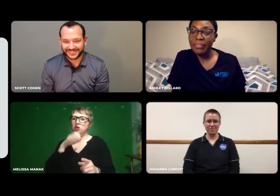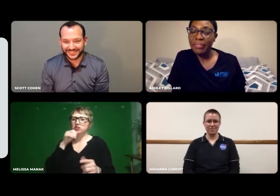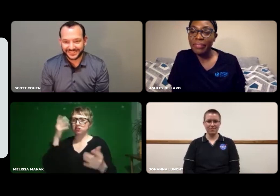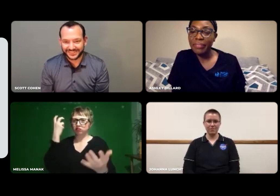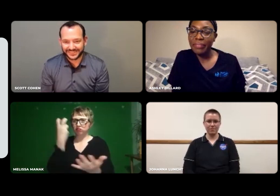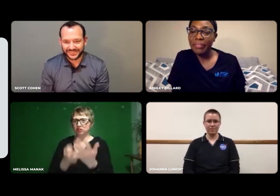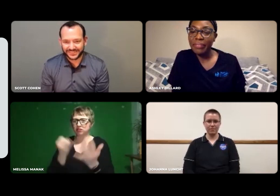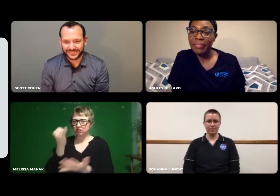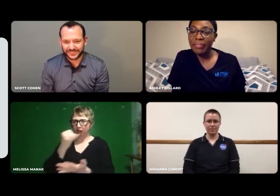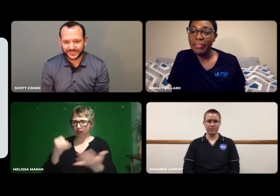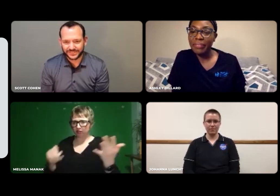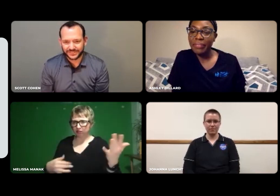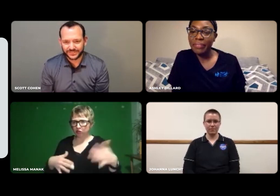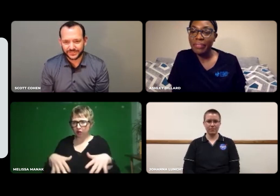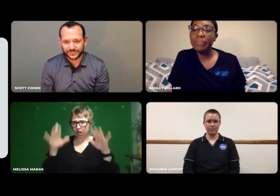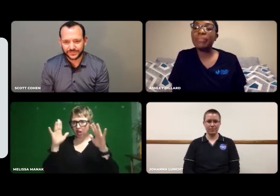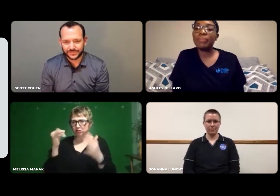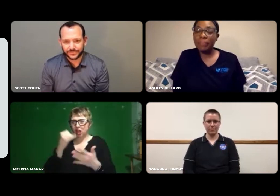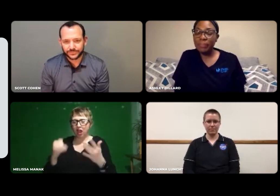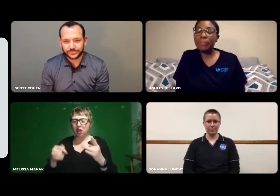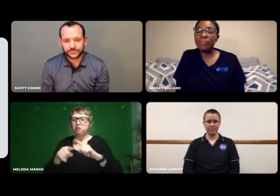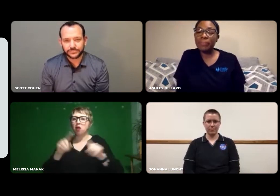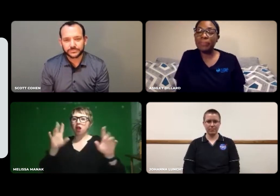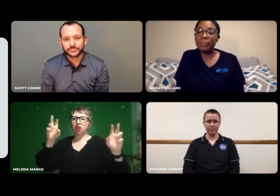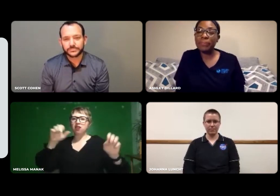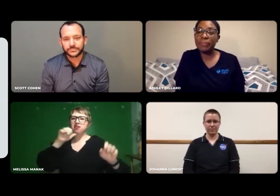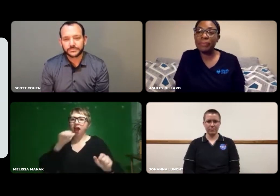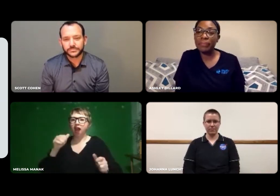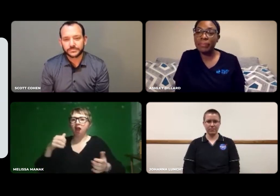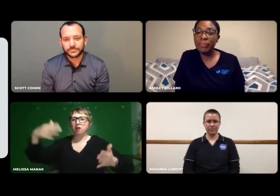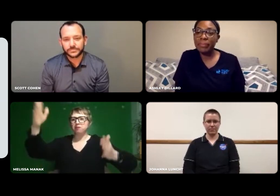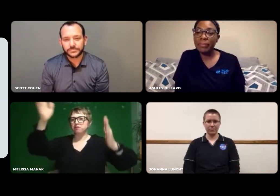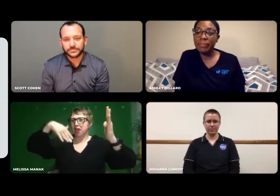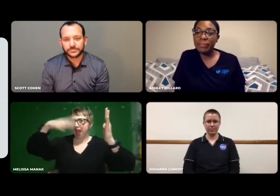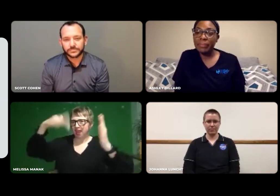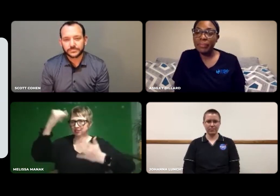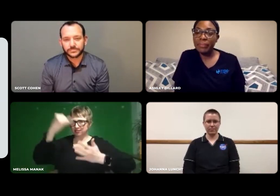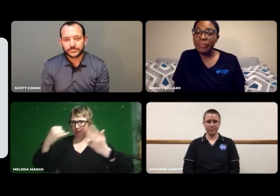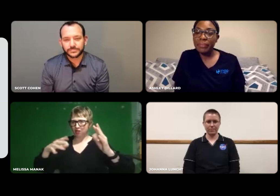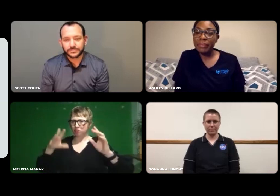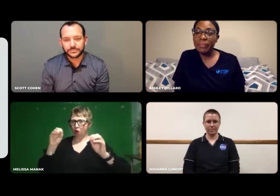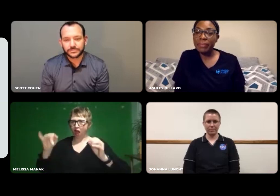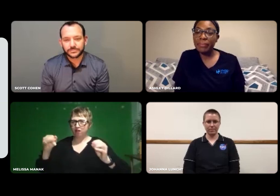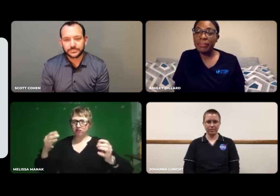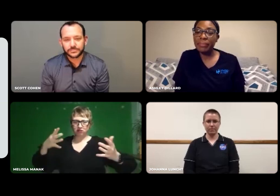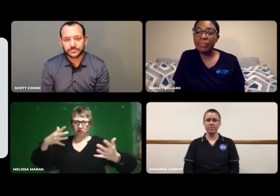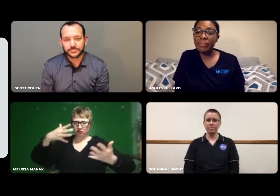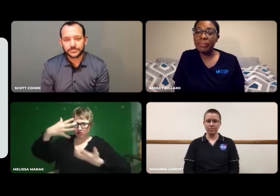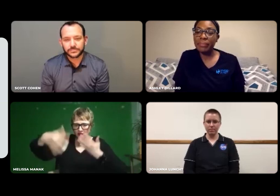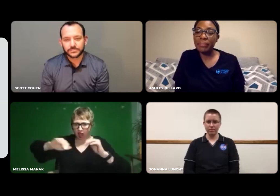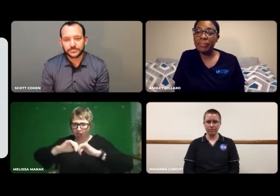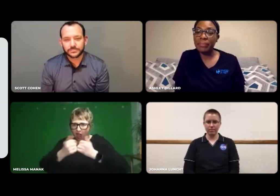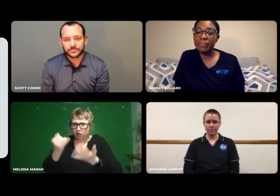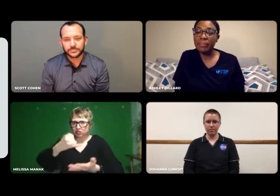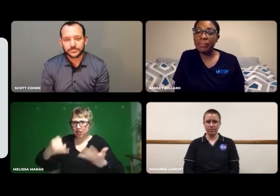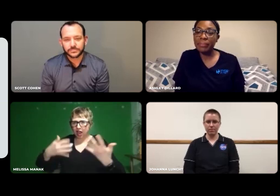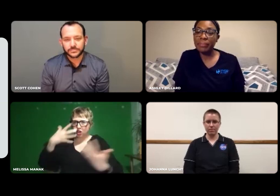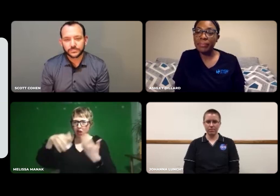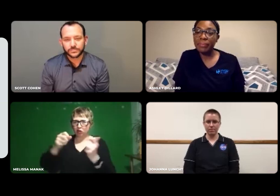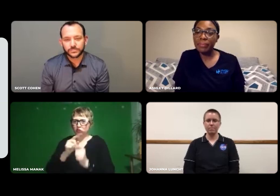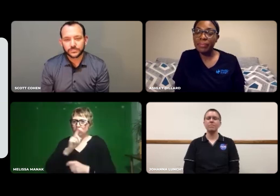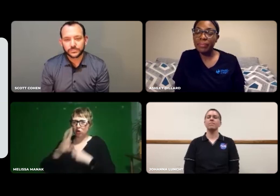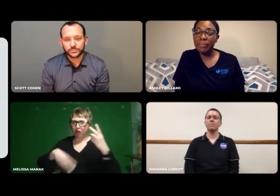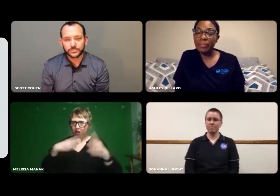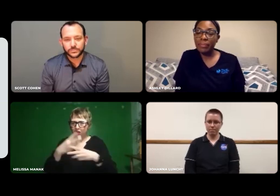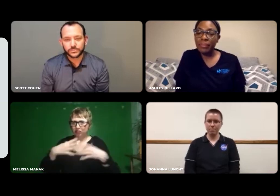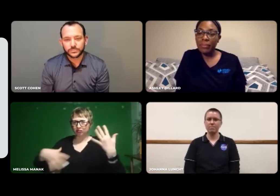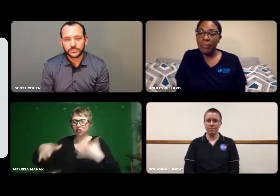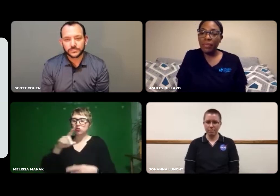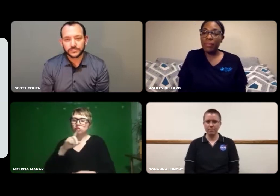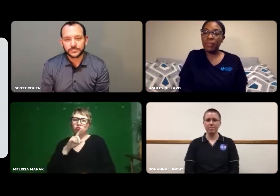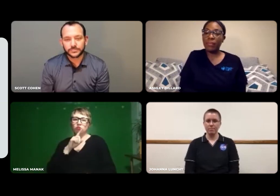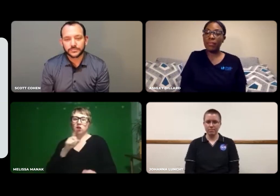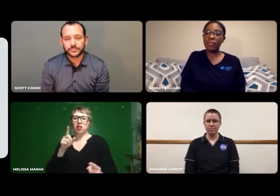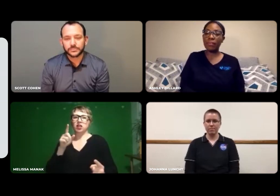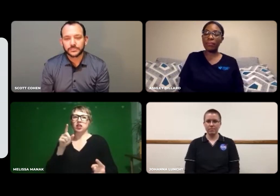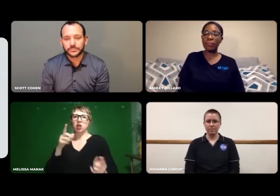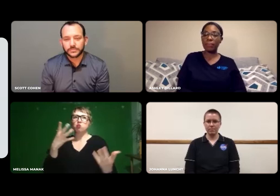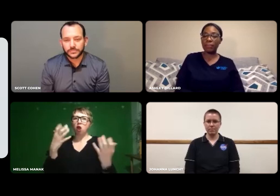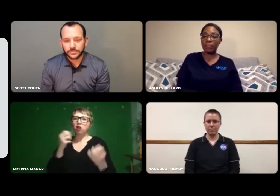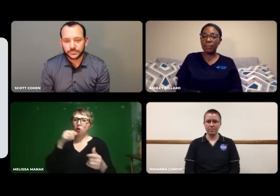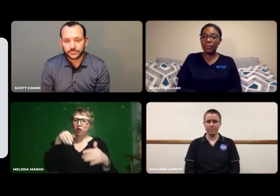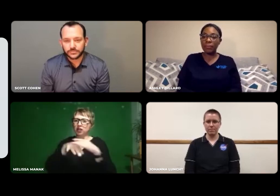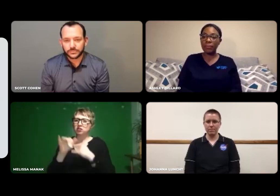I was fully immersed in art -- not painting, but design and how art applies in the real world.